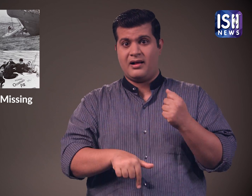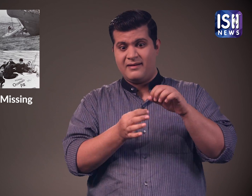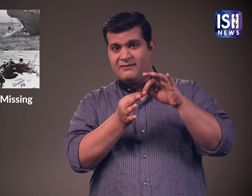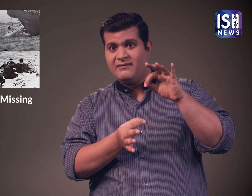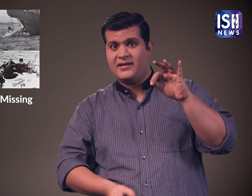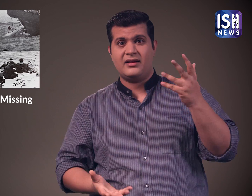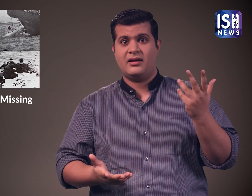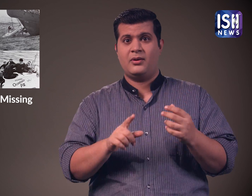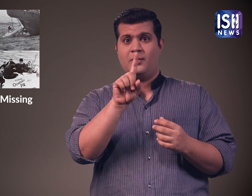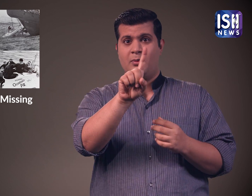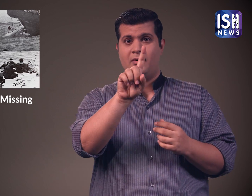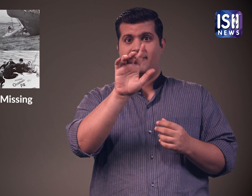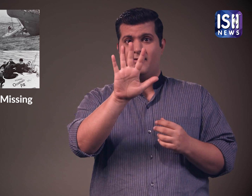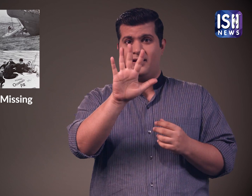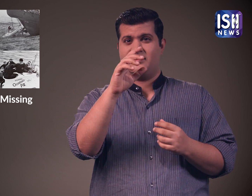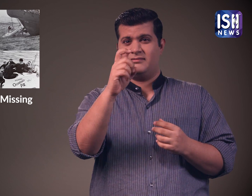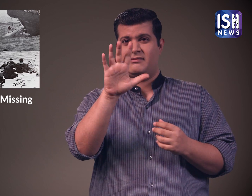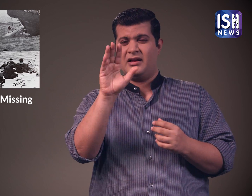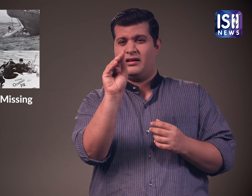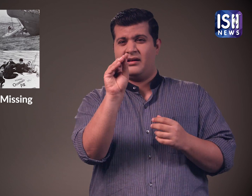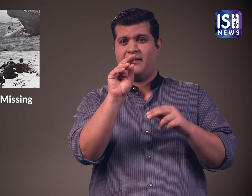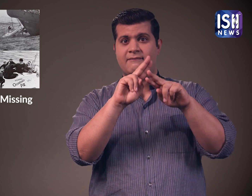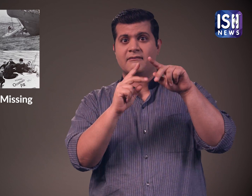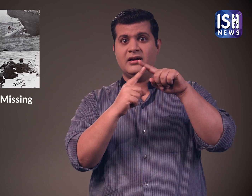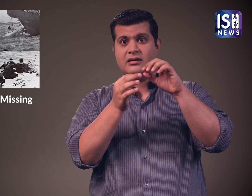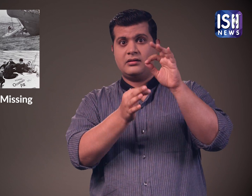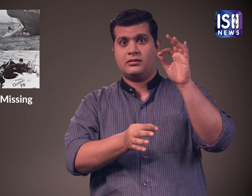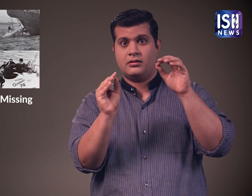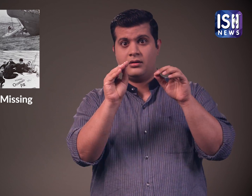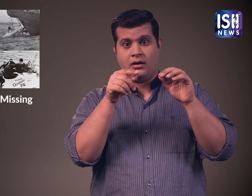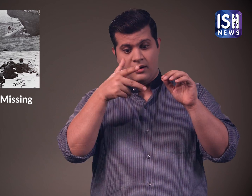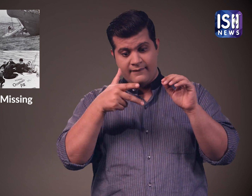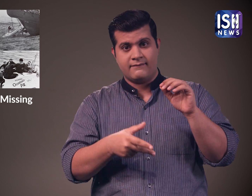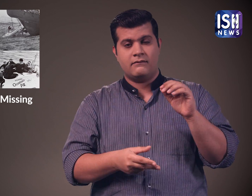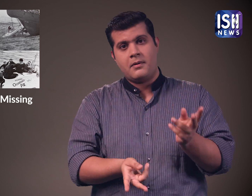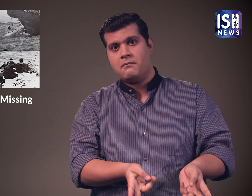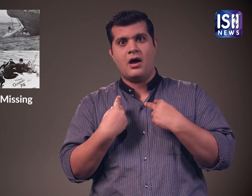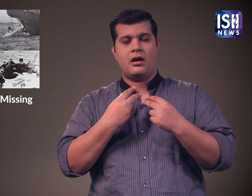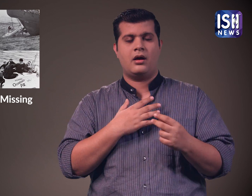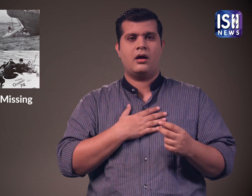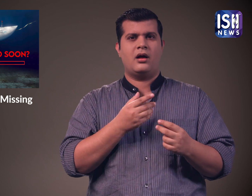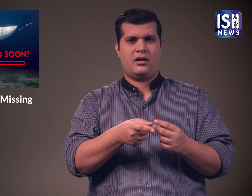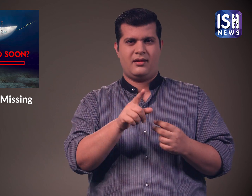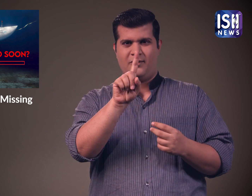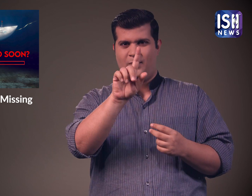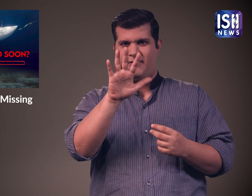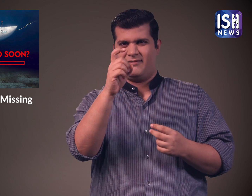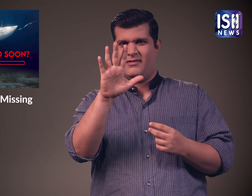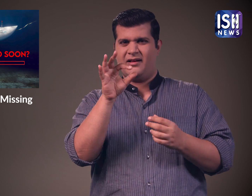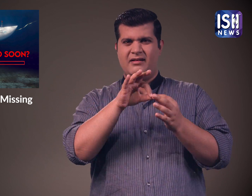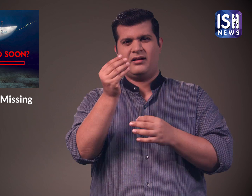They were rescued from a depth of 1,575 feet.